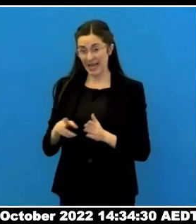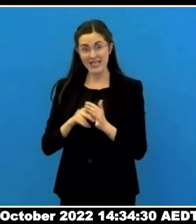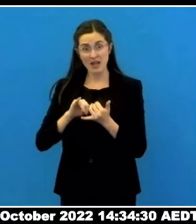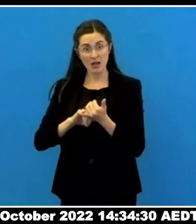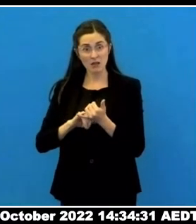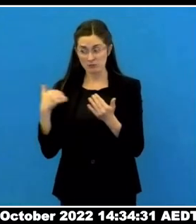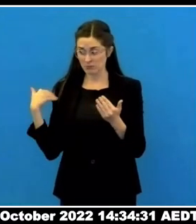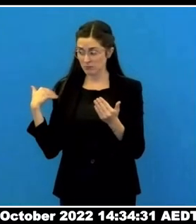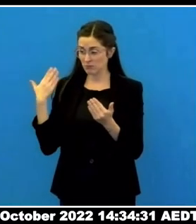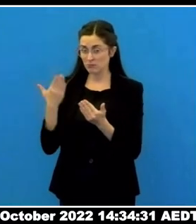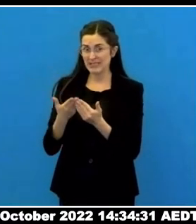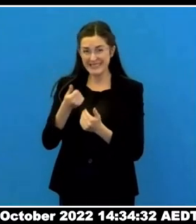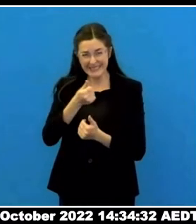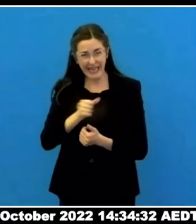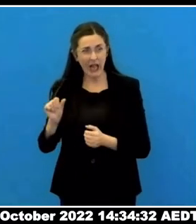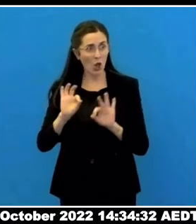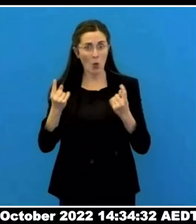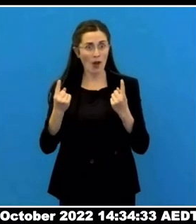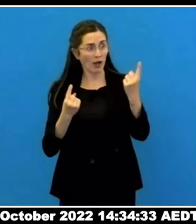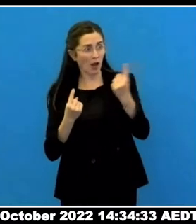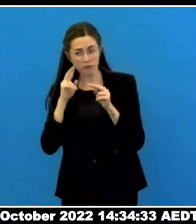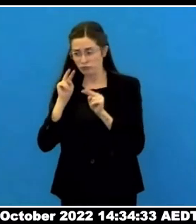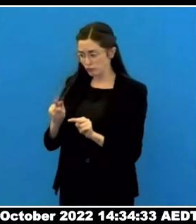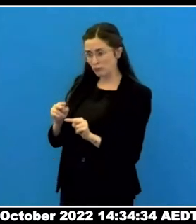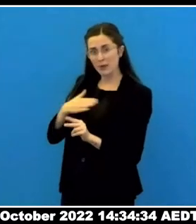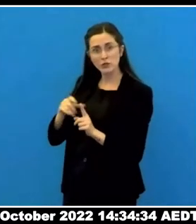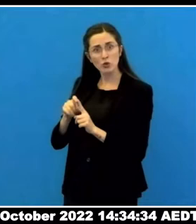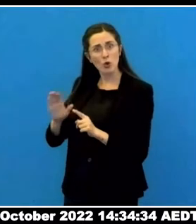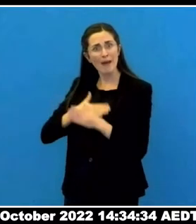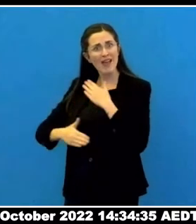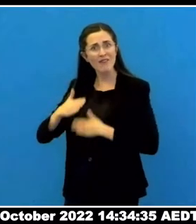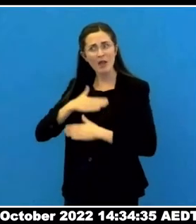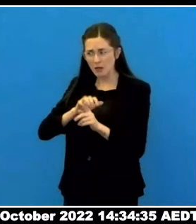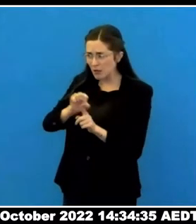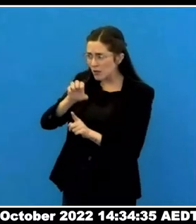to observe my daughter's behaviours and to support or educate us